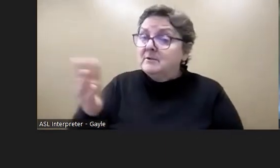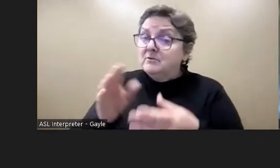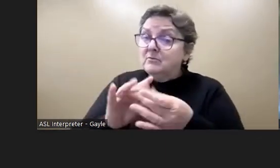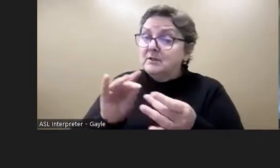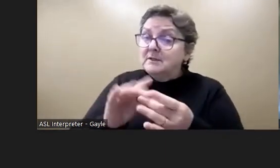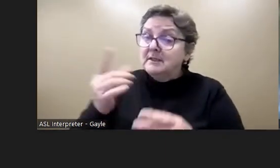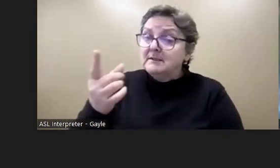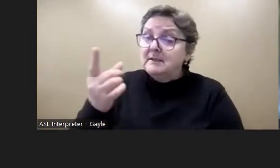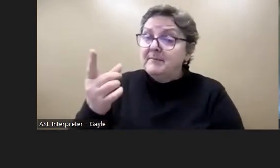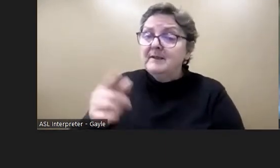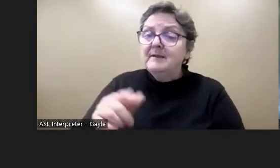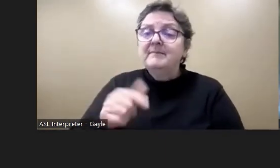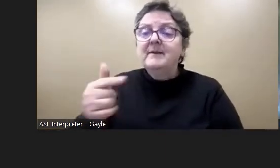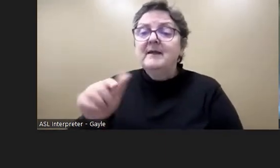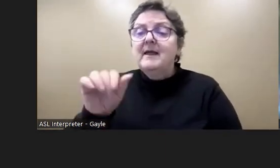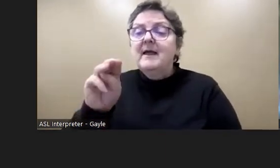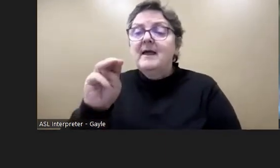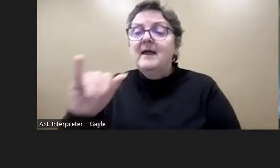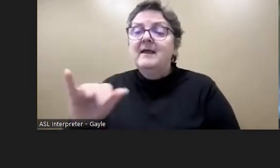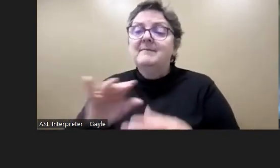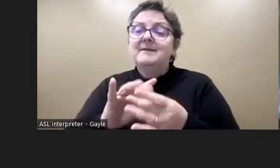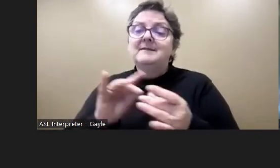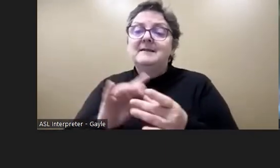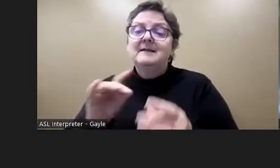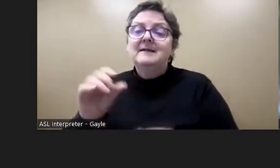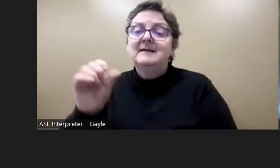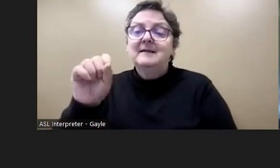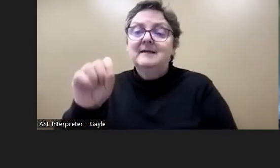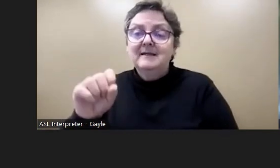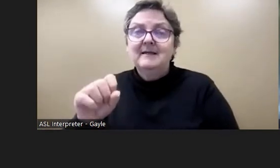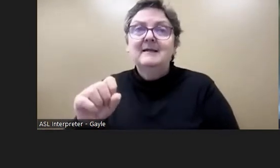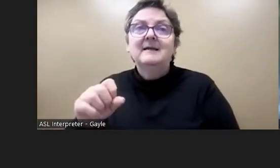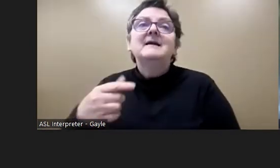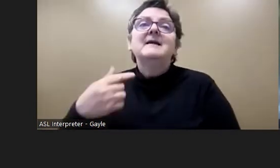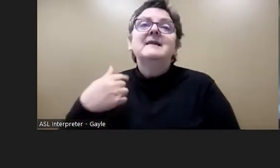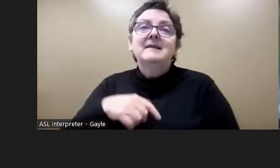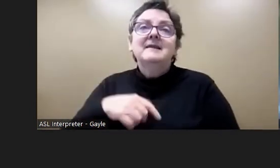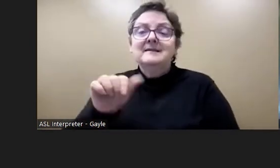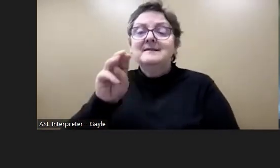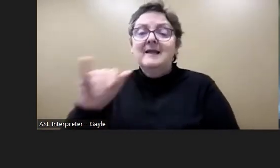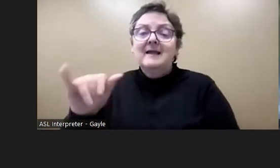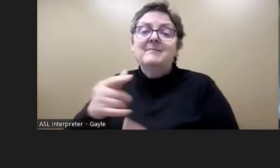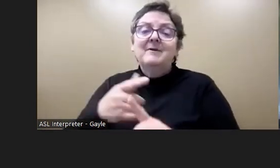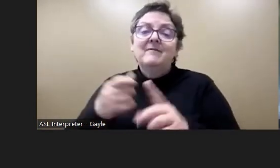Yes, this is Amy from Resources for the Blind from Philippines.